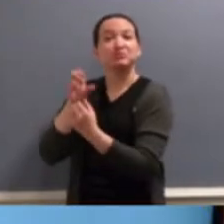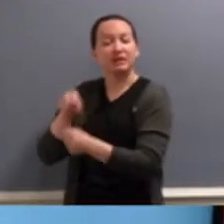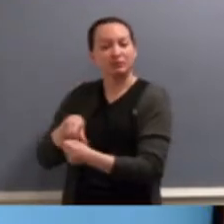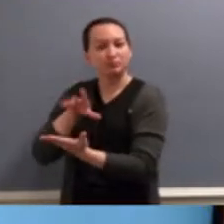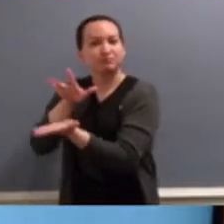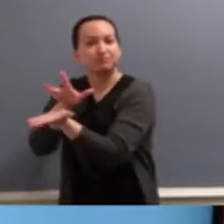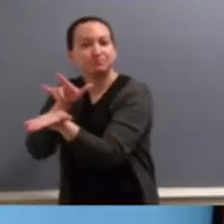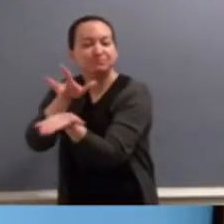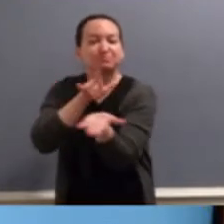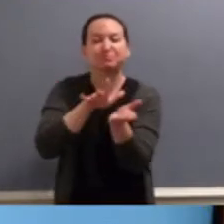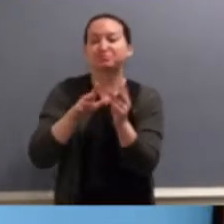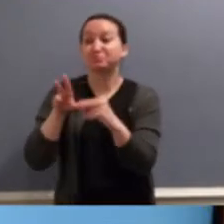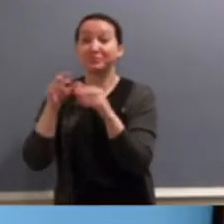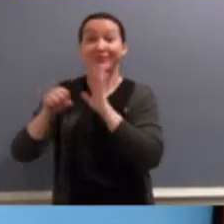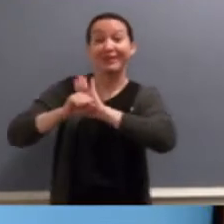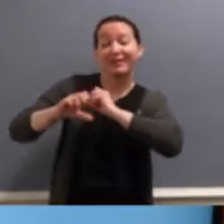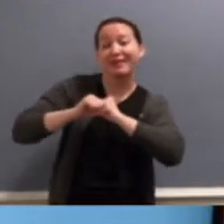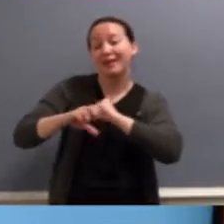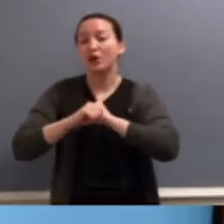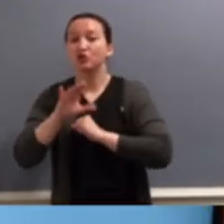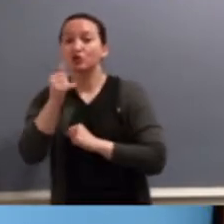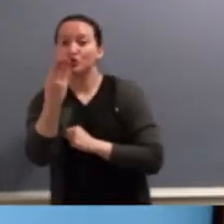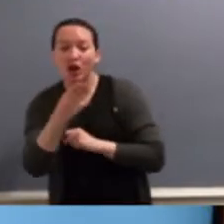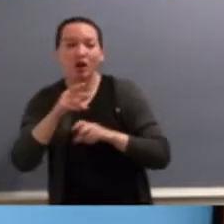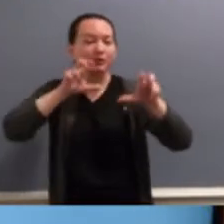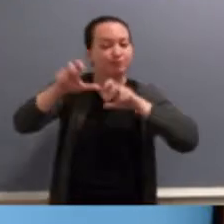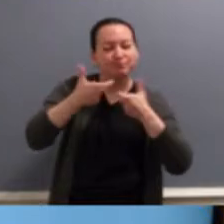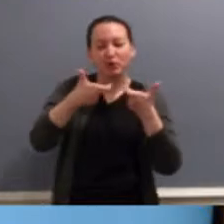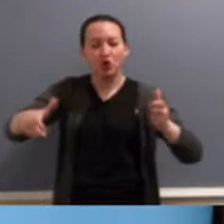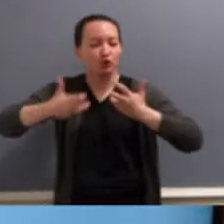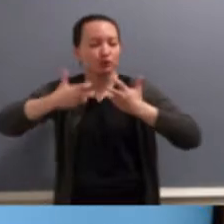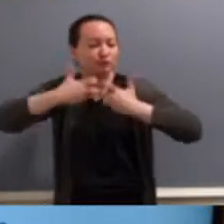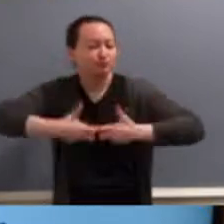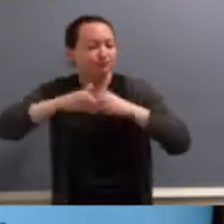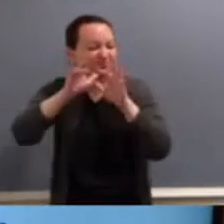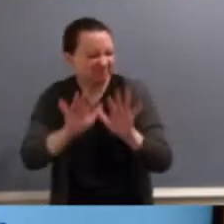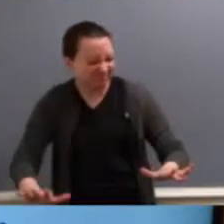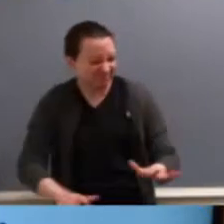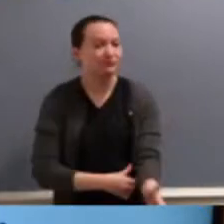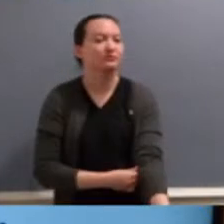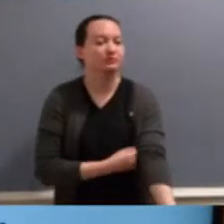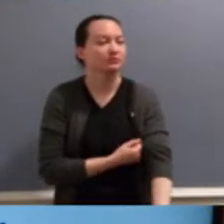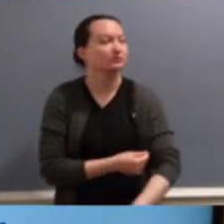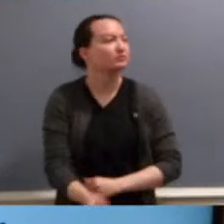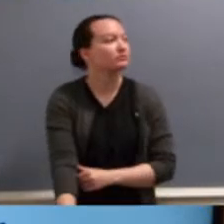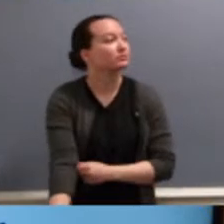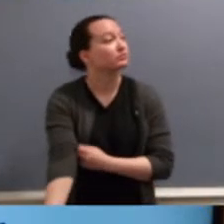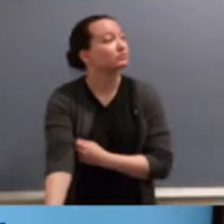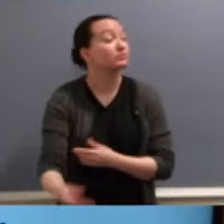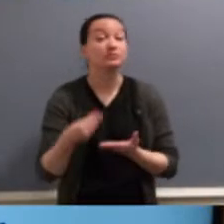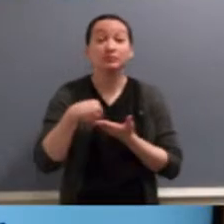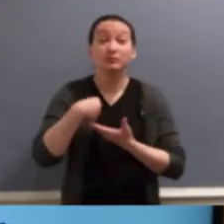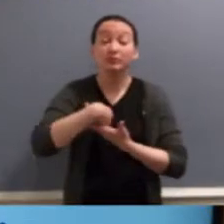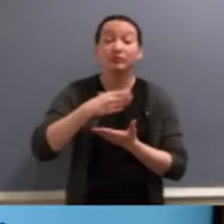attract jobs investment large manufacturing et cetera Bridget the budget supports vulnerable